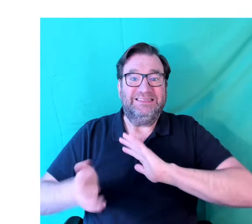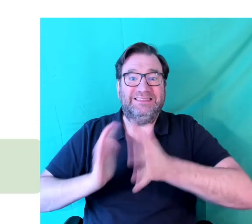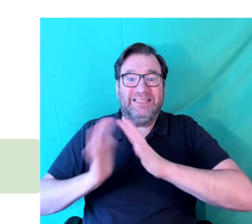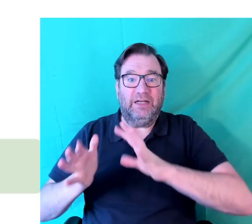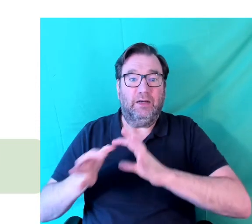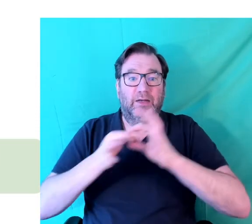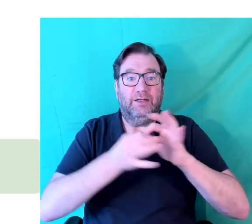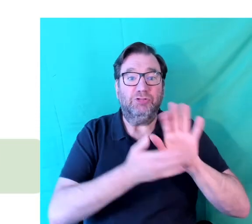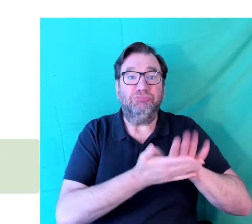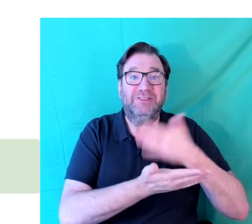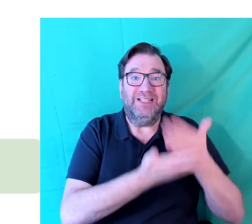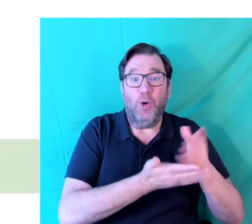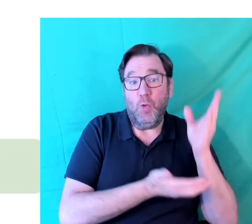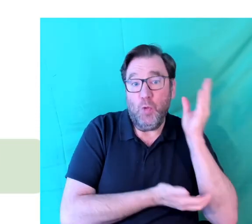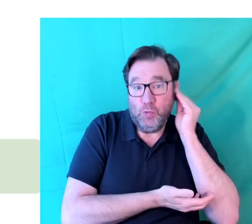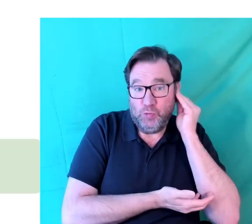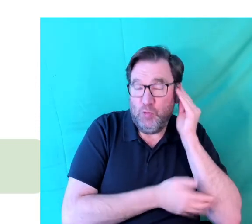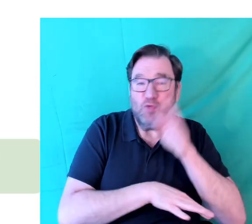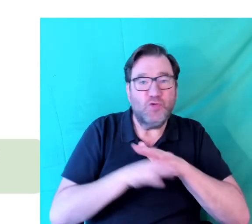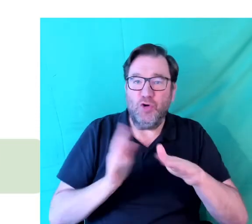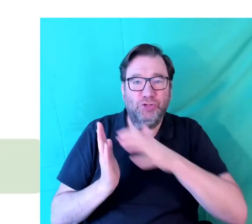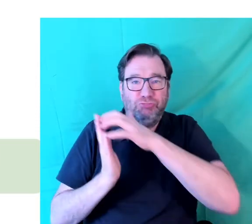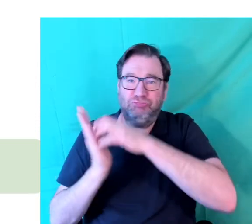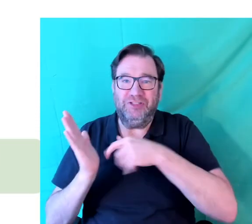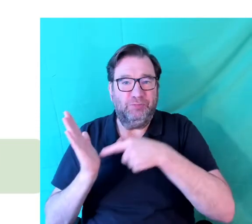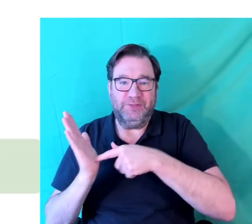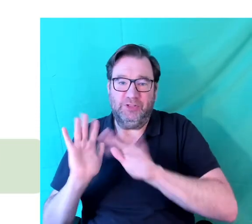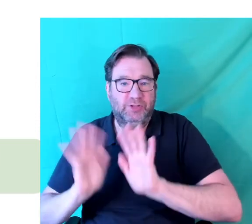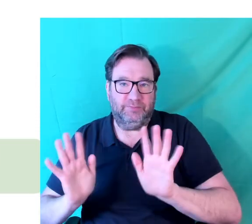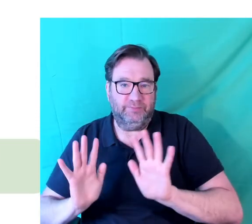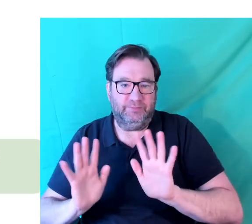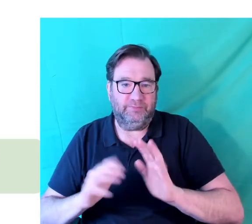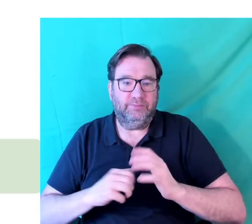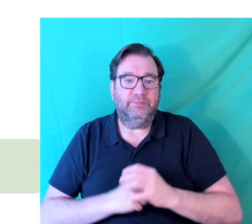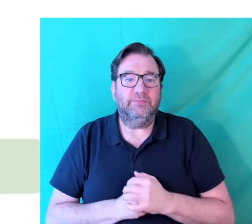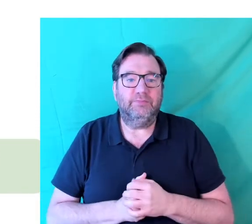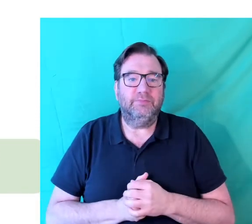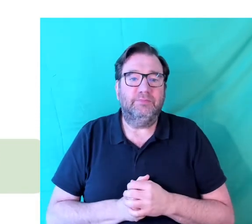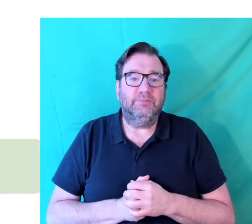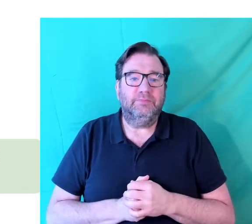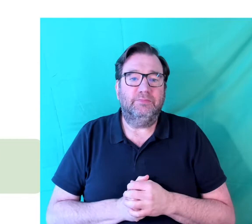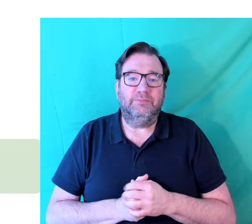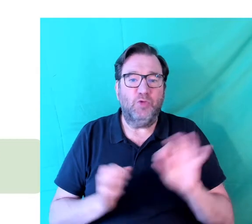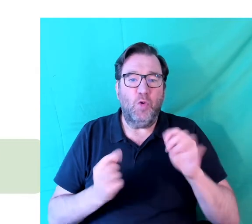Moreover, the signing corresponds to a translation of the audio content rather than a transcription.